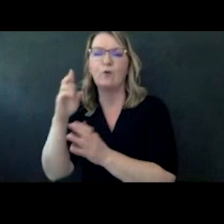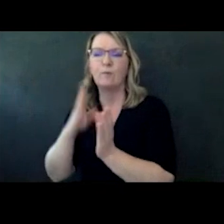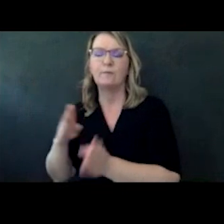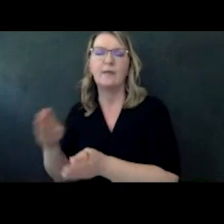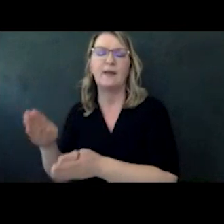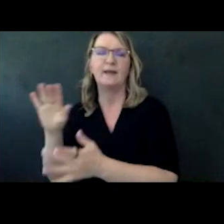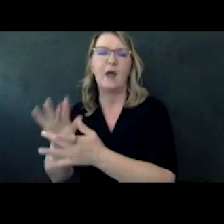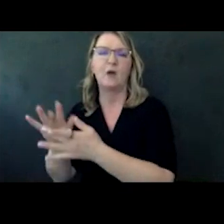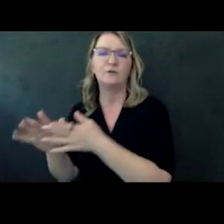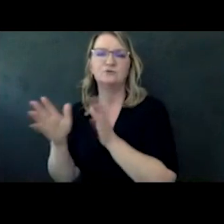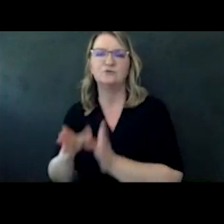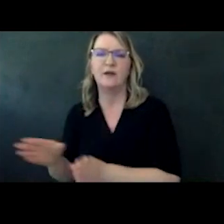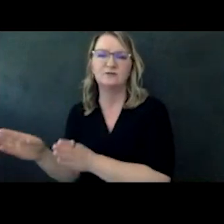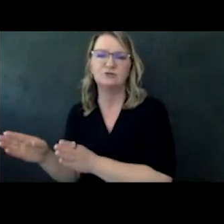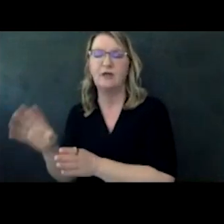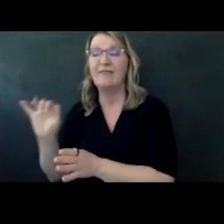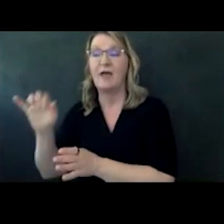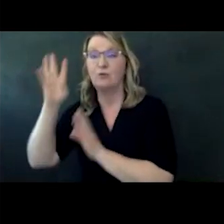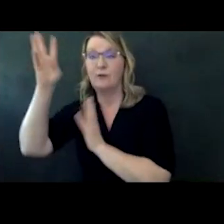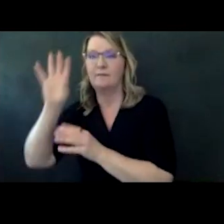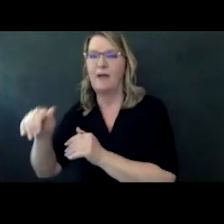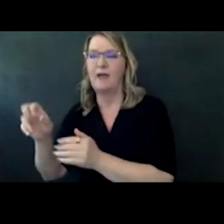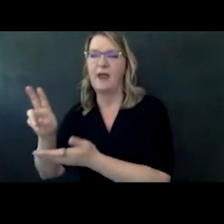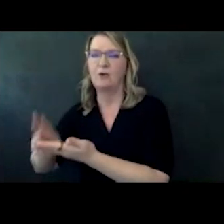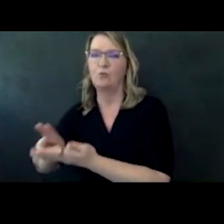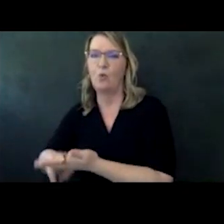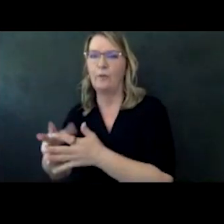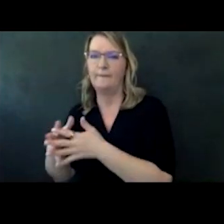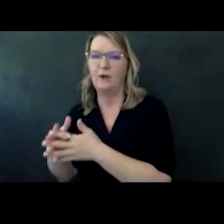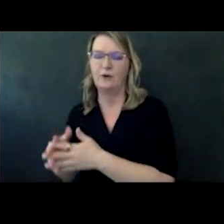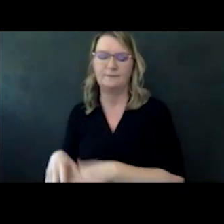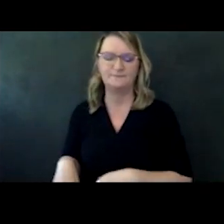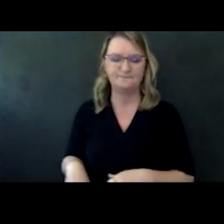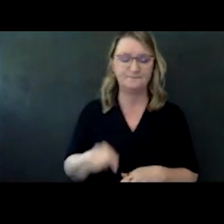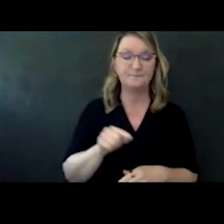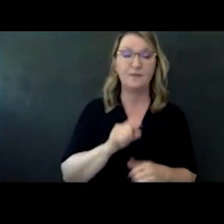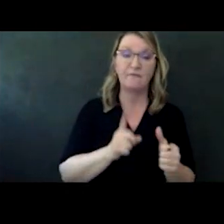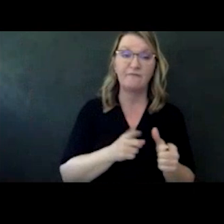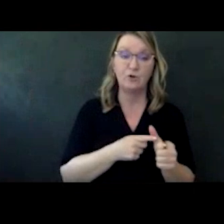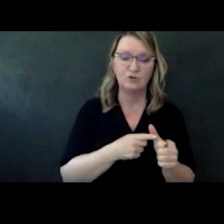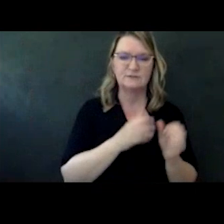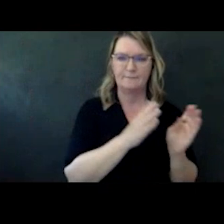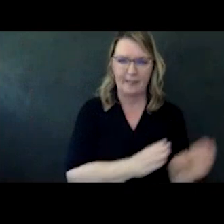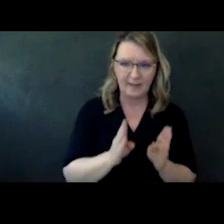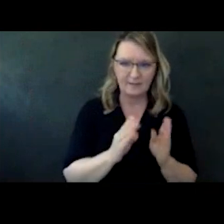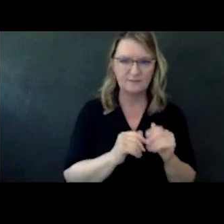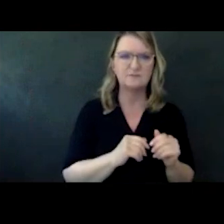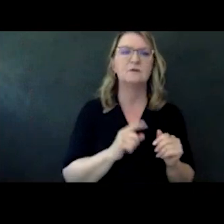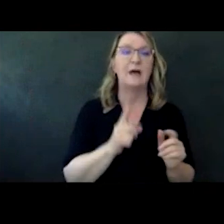created by Enroll America. First, make a plan. Start by identifying your goals and needs, what